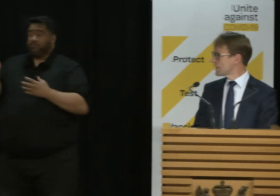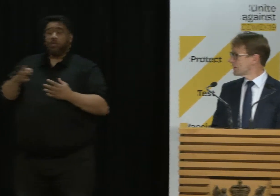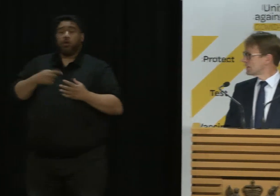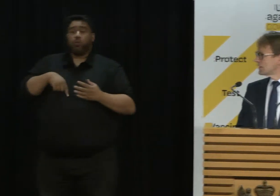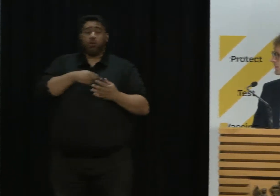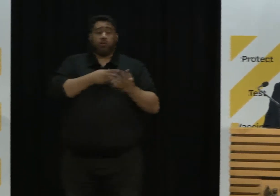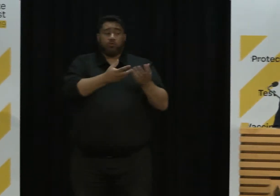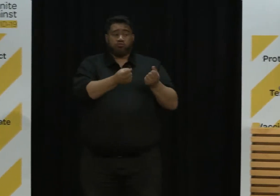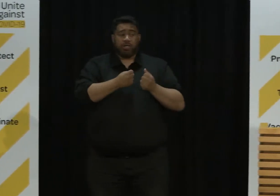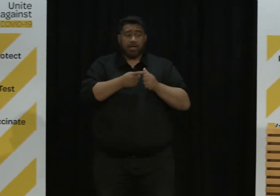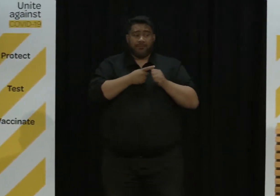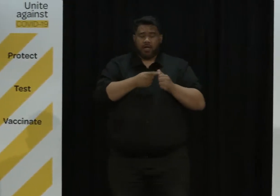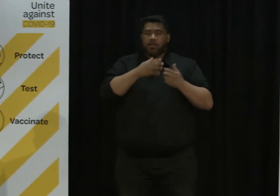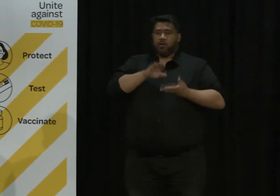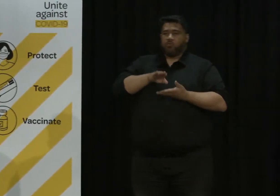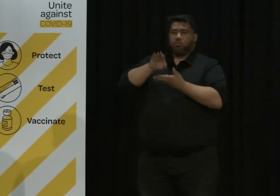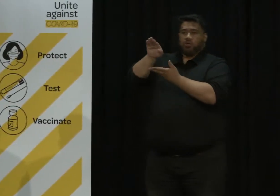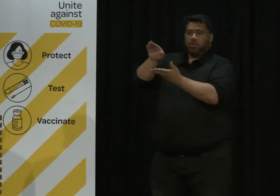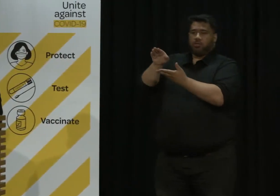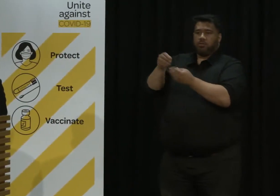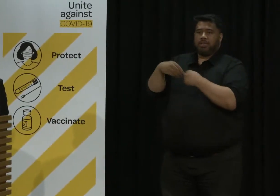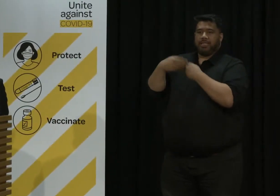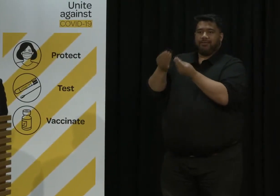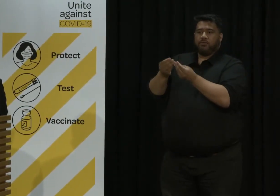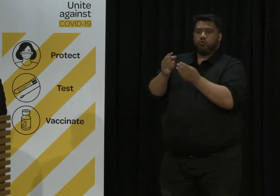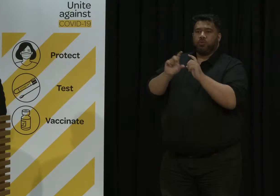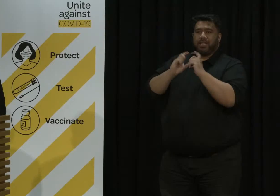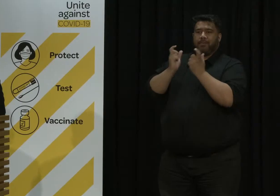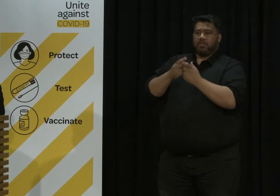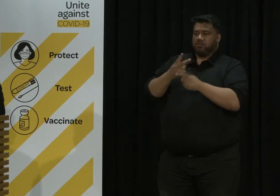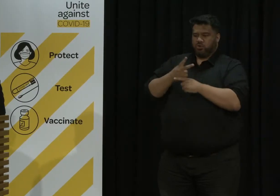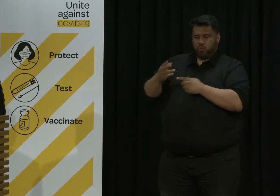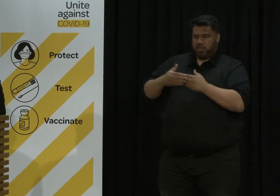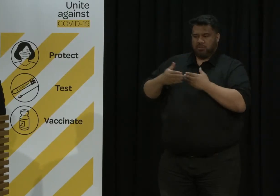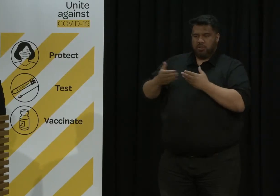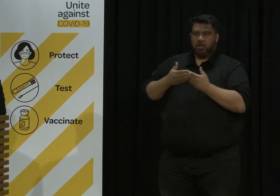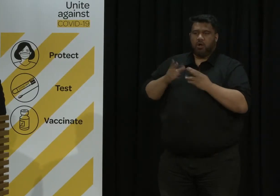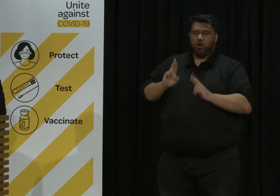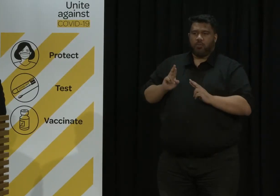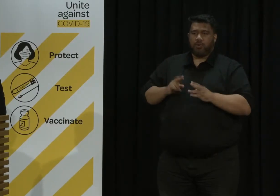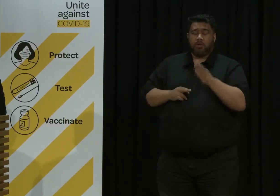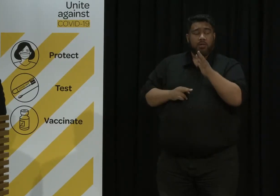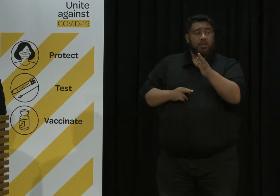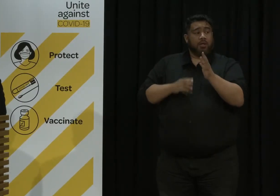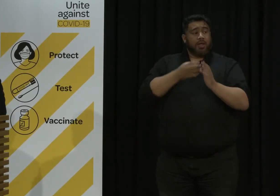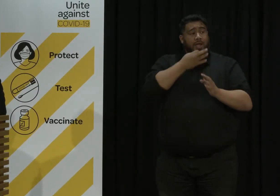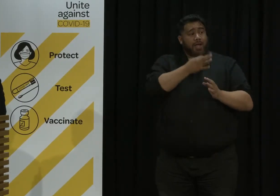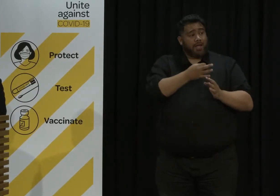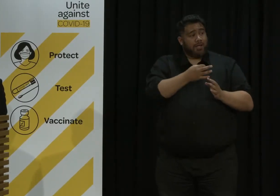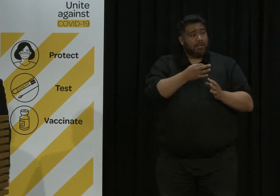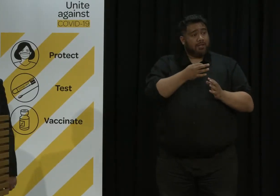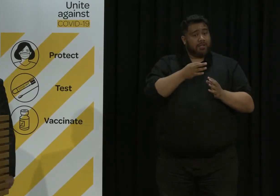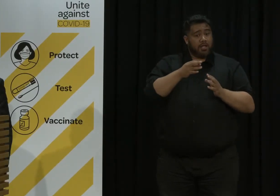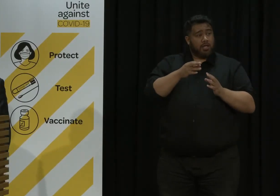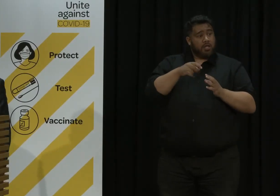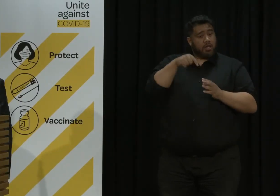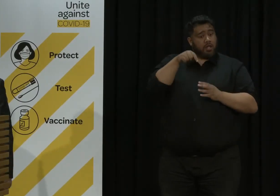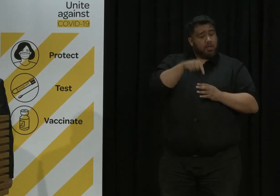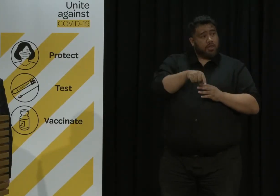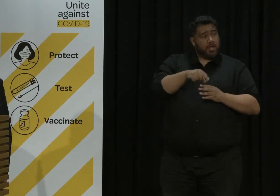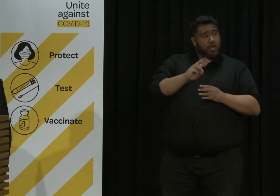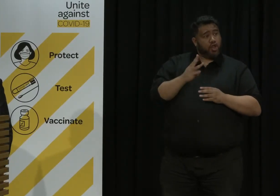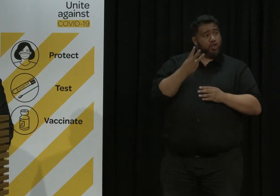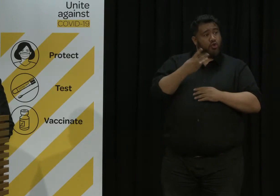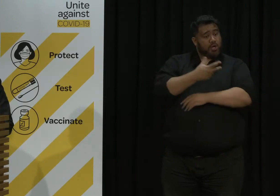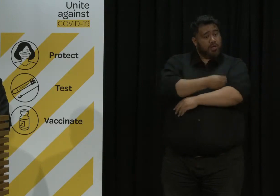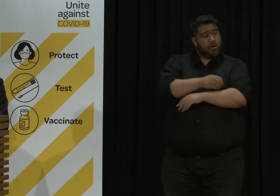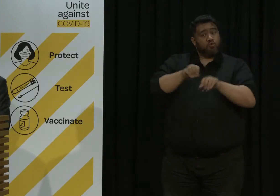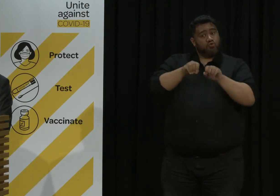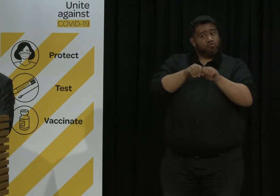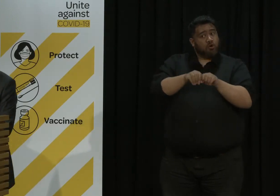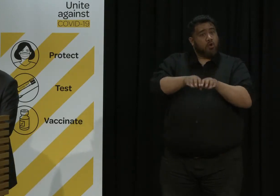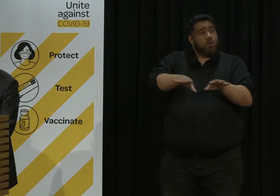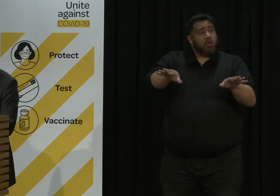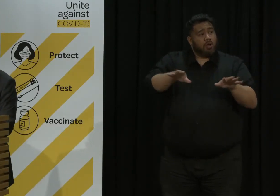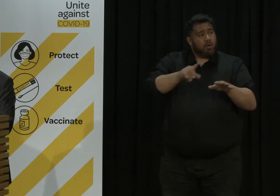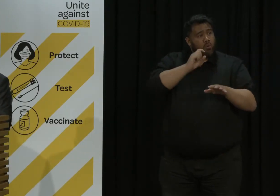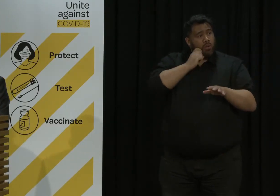that should start with.